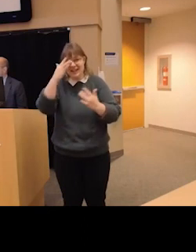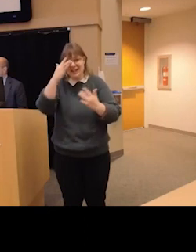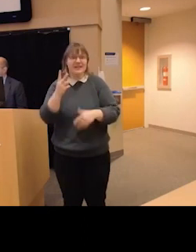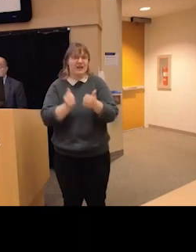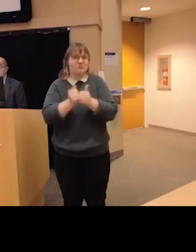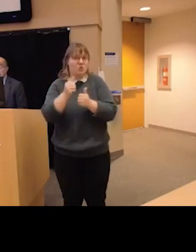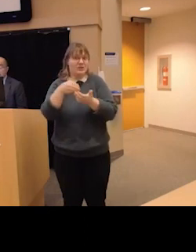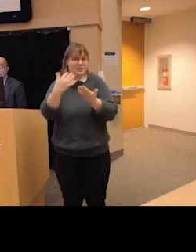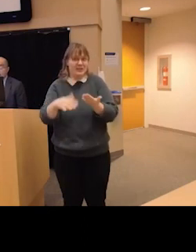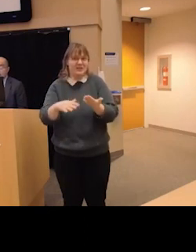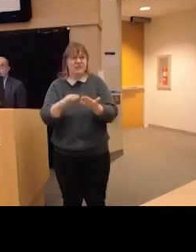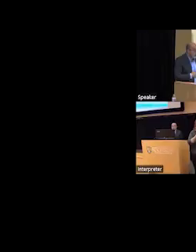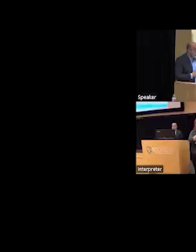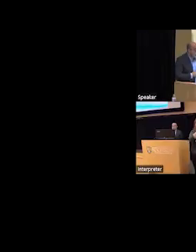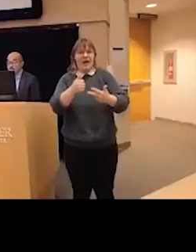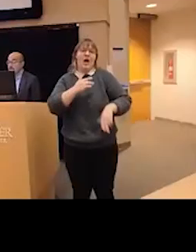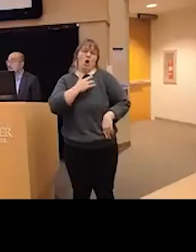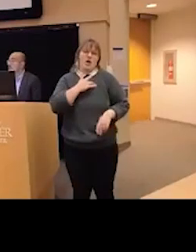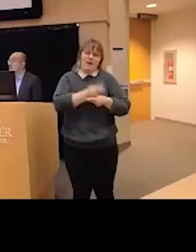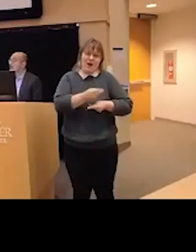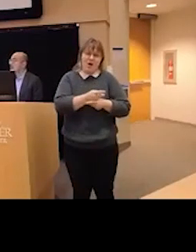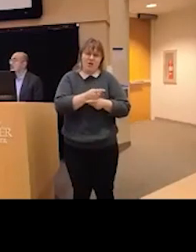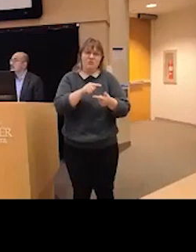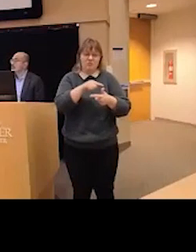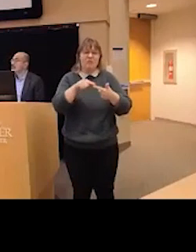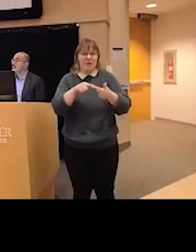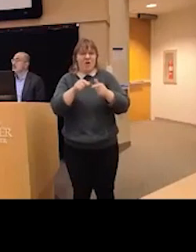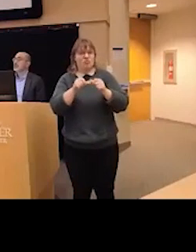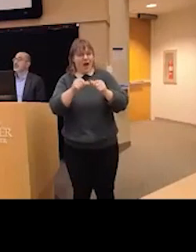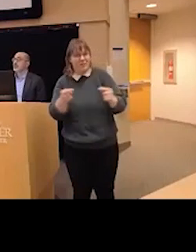to treat behind Cardiac Care and you know as a result you're really it's important to take this